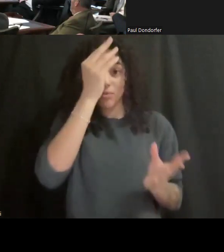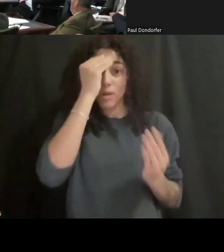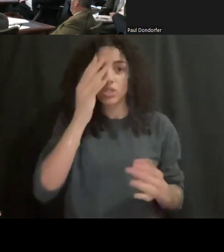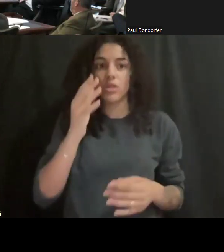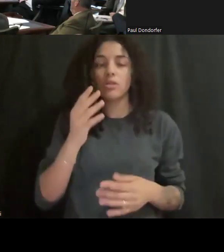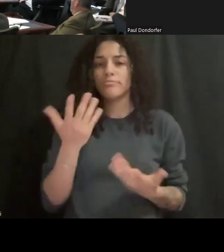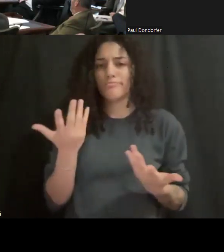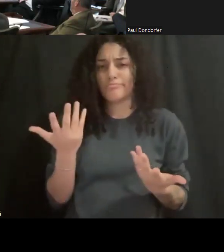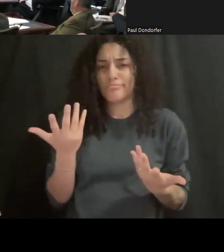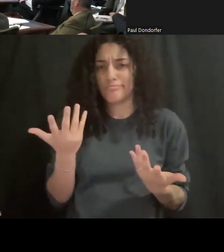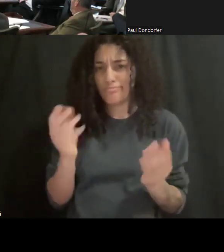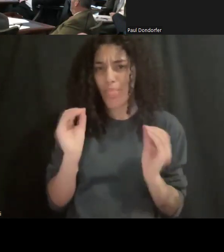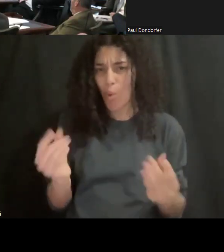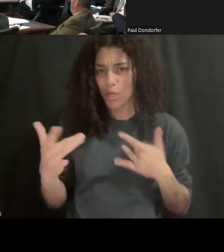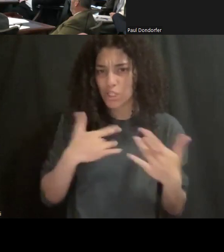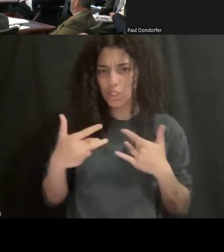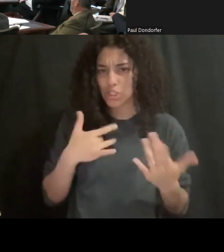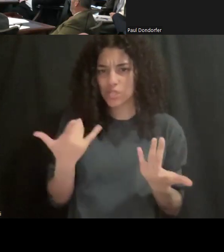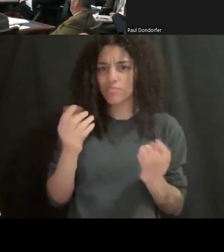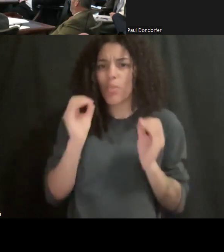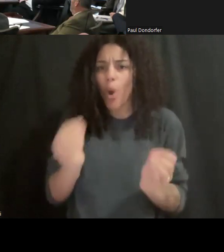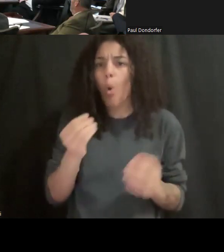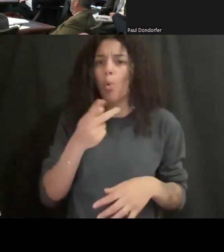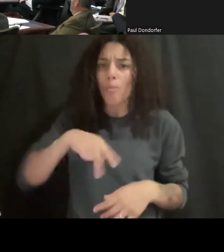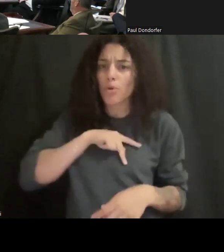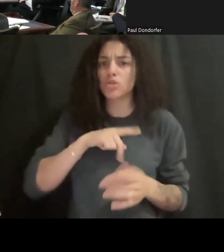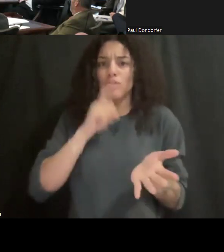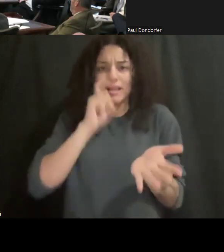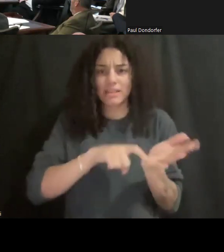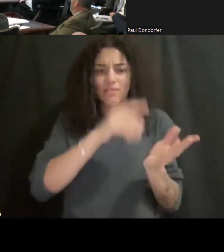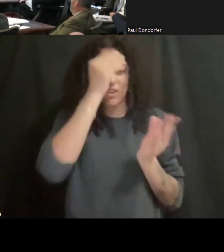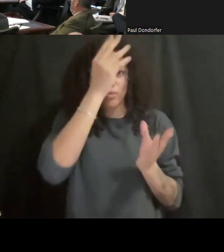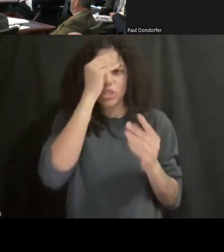not valid There is no personal identifying information contained within a photograph of